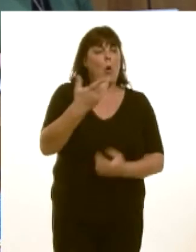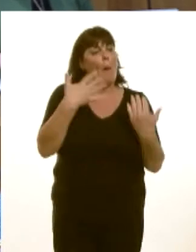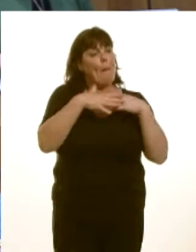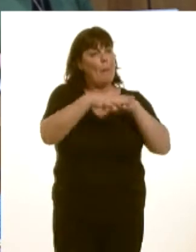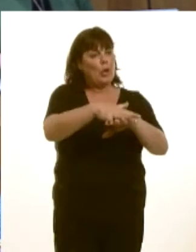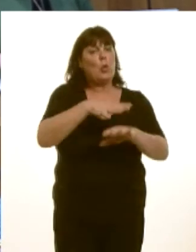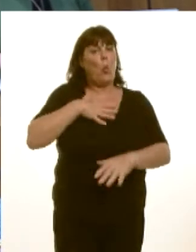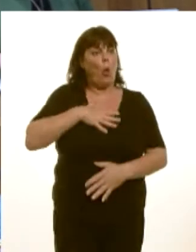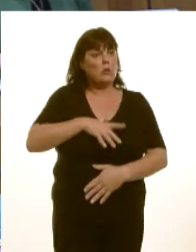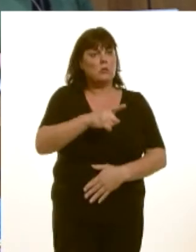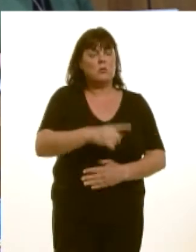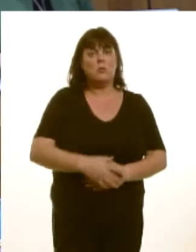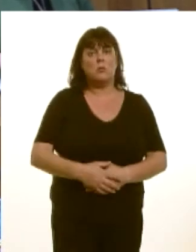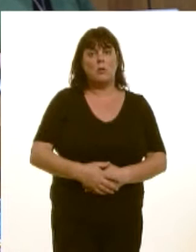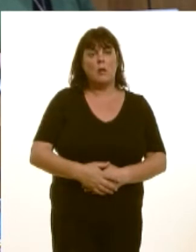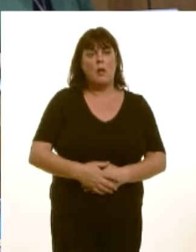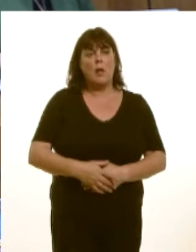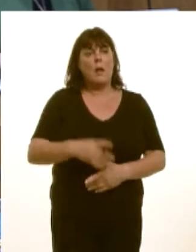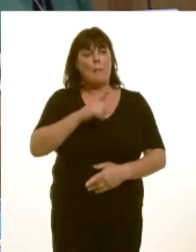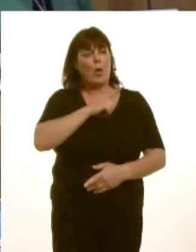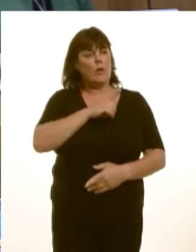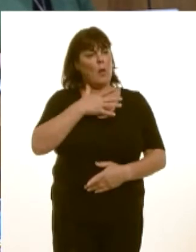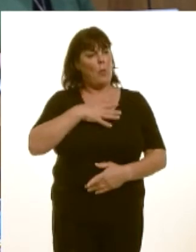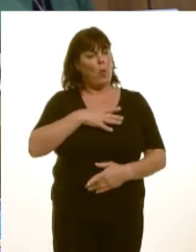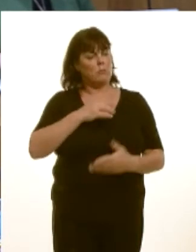with regard to certainty for their staff, and it is important that those that wish to